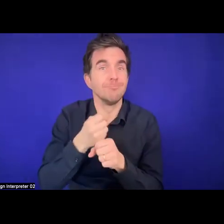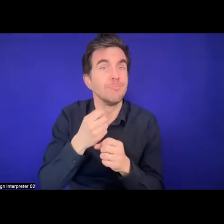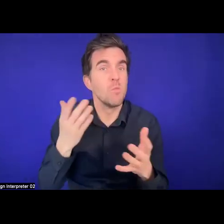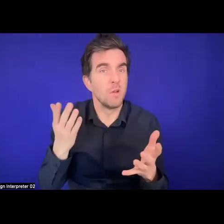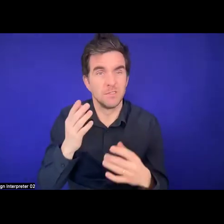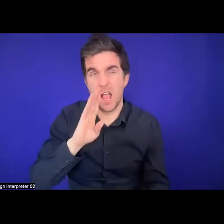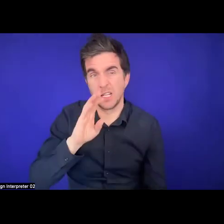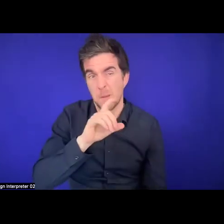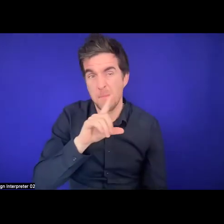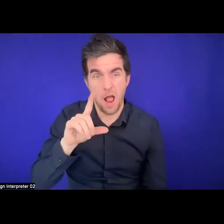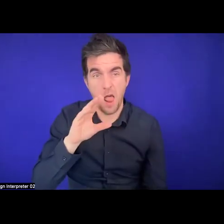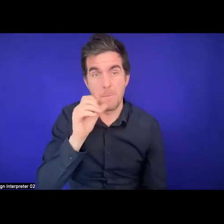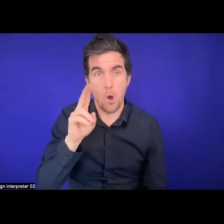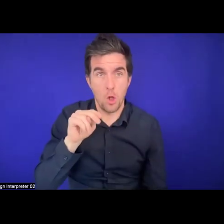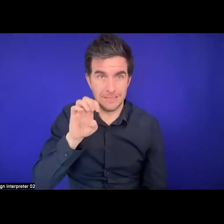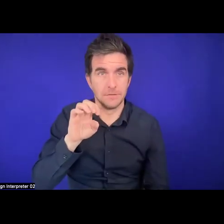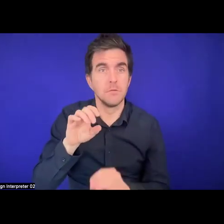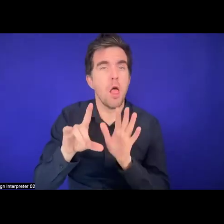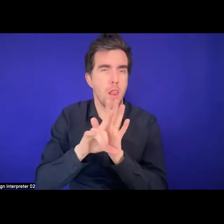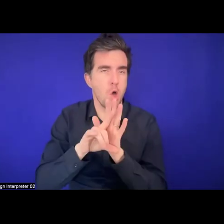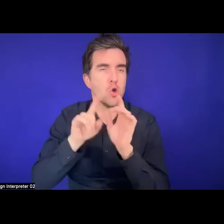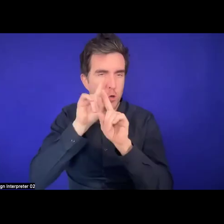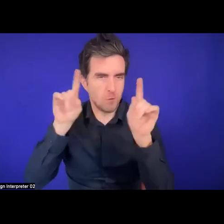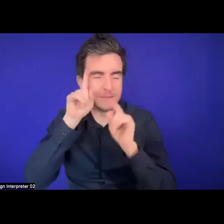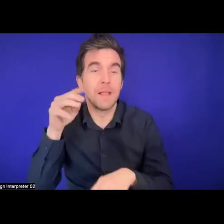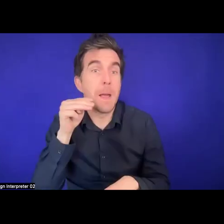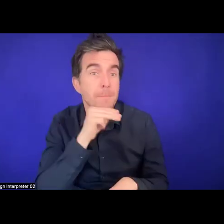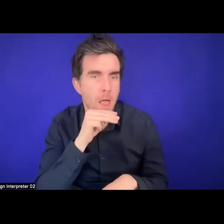Bea is European and will discuss the prepared grant requirements in more detail from